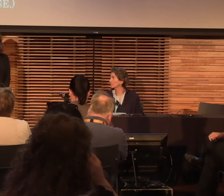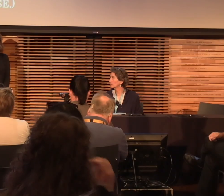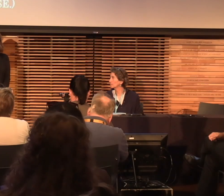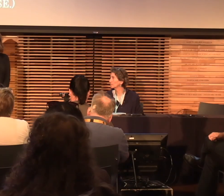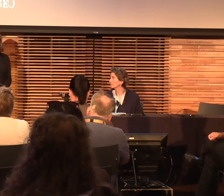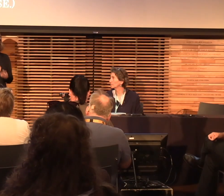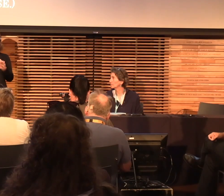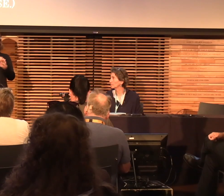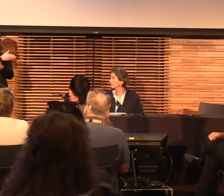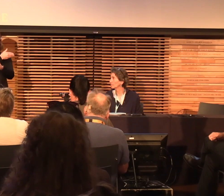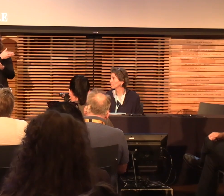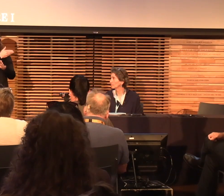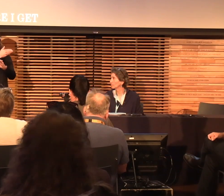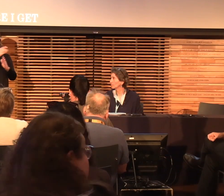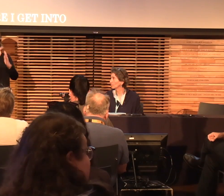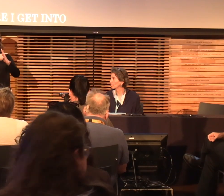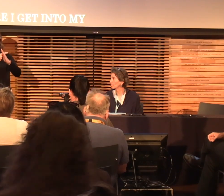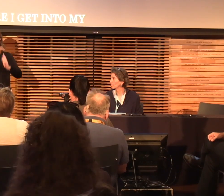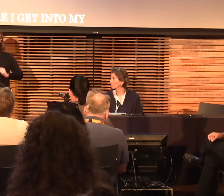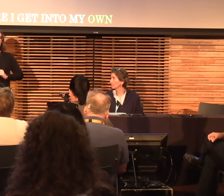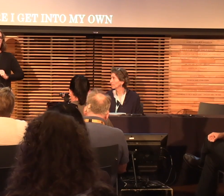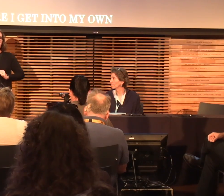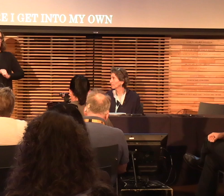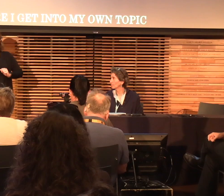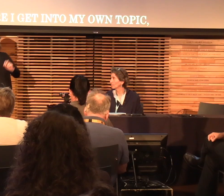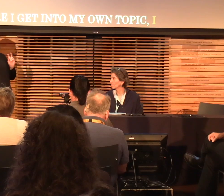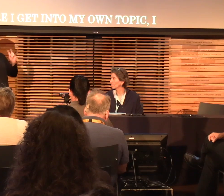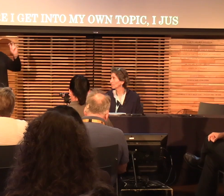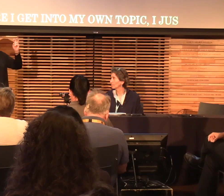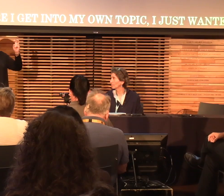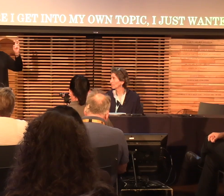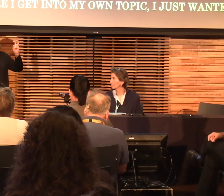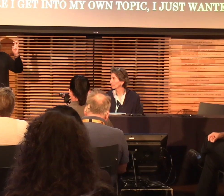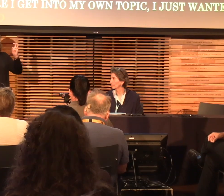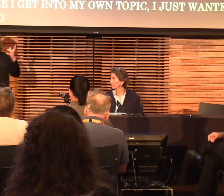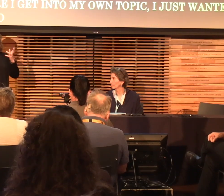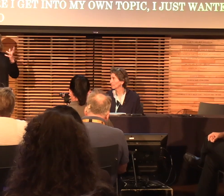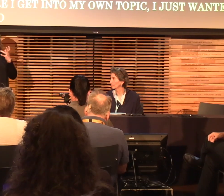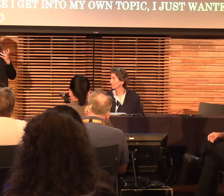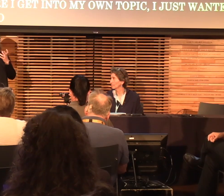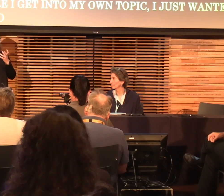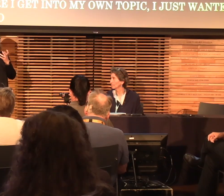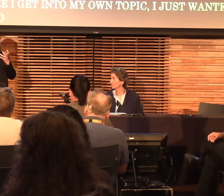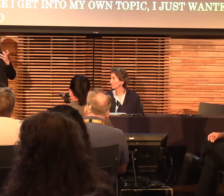Before I get into my own topic I just wanna say, to compliment